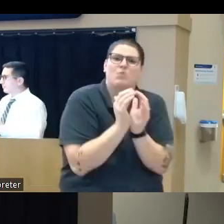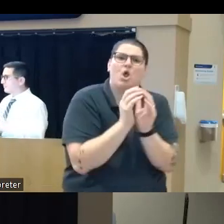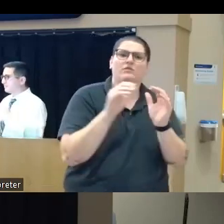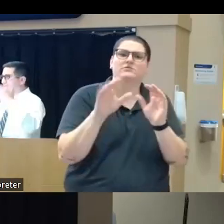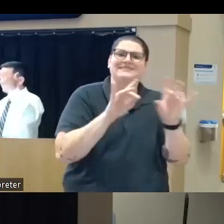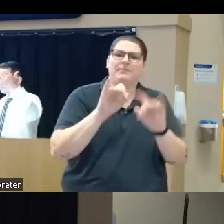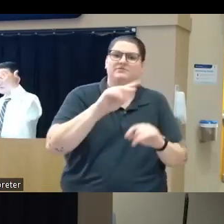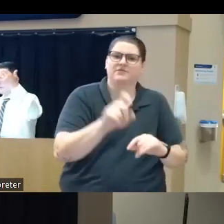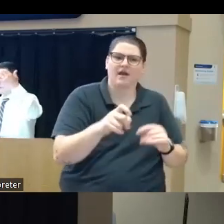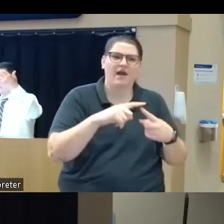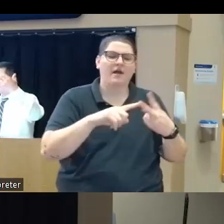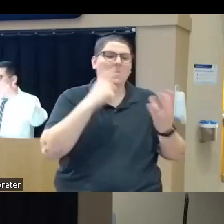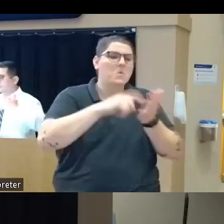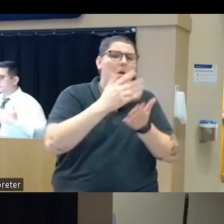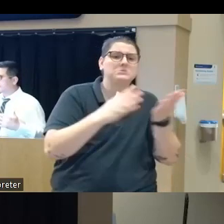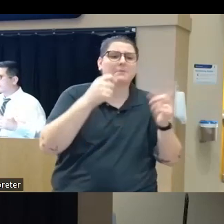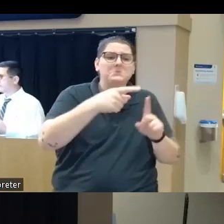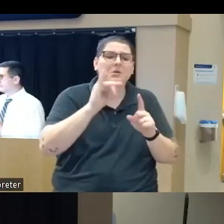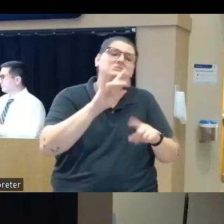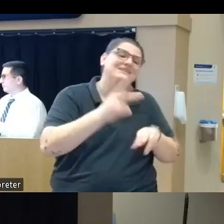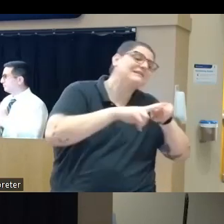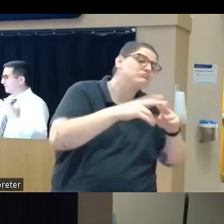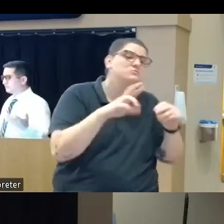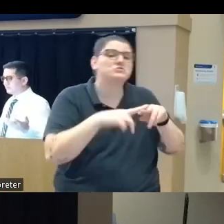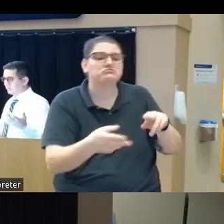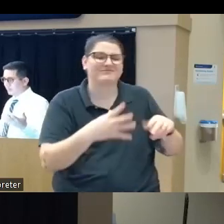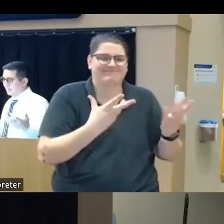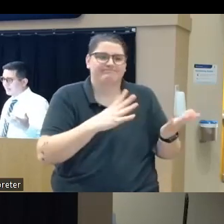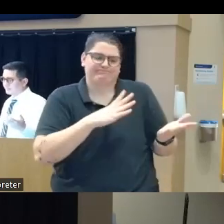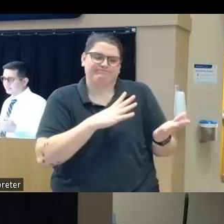you know there's maybe signals that it might be increased or decreased and so because we were had